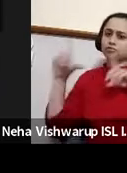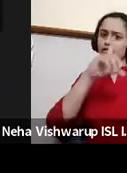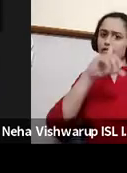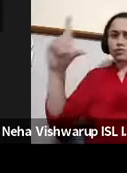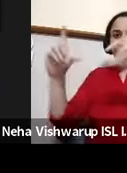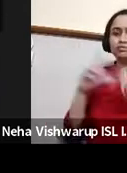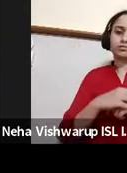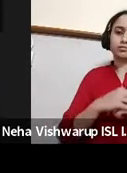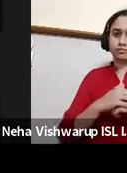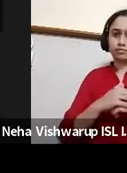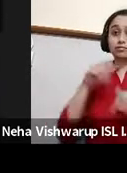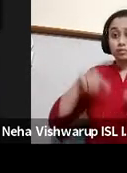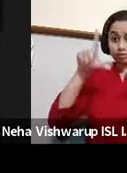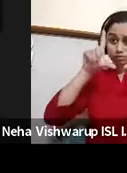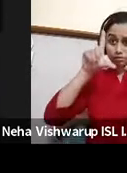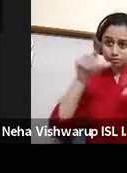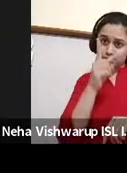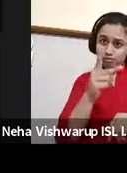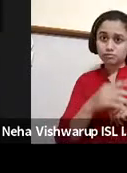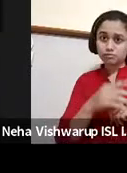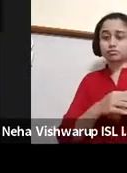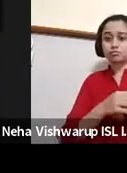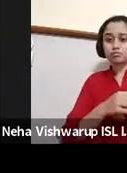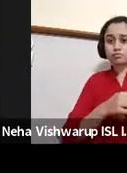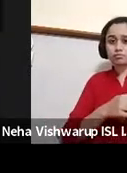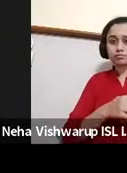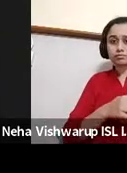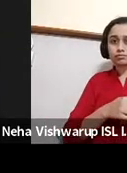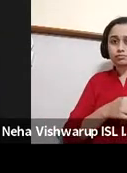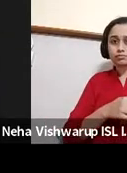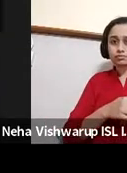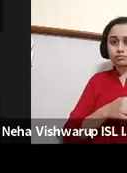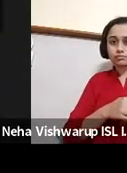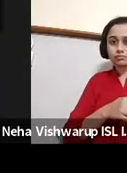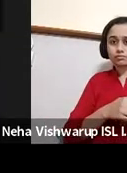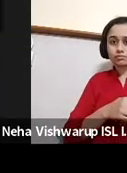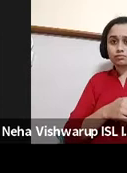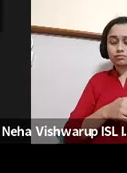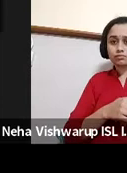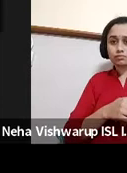in this photo for instance yeah the first one on the left in this photo um